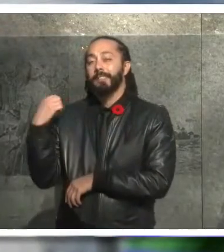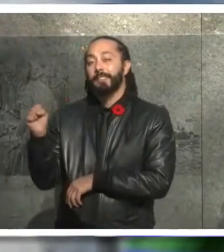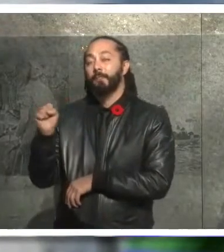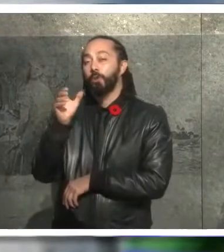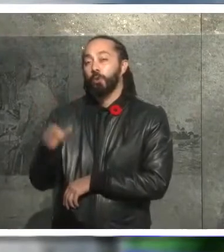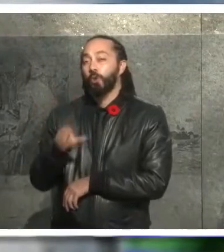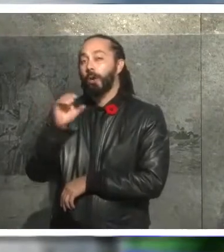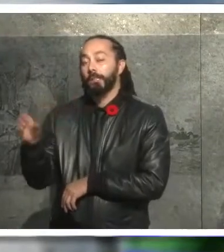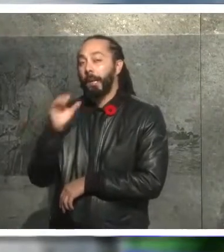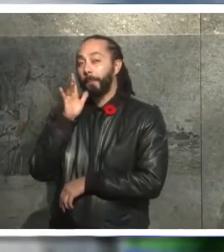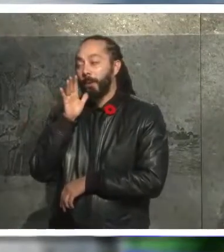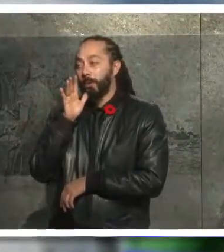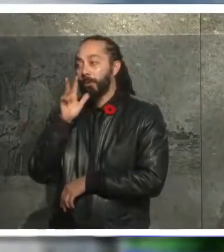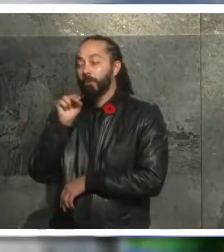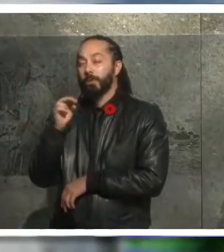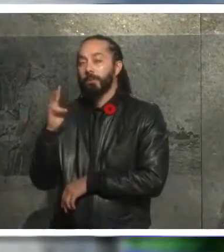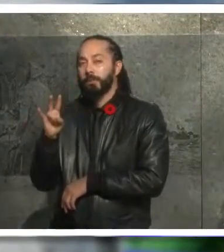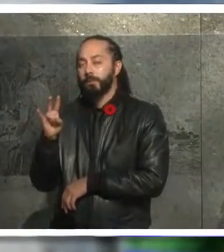National civil cross mother 2019.